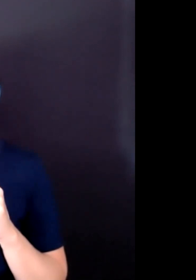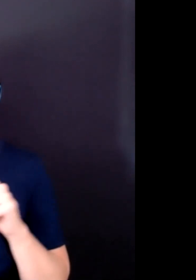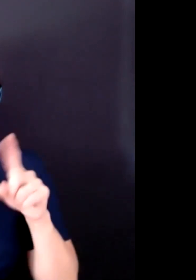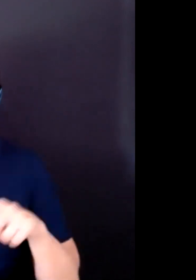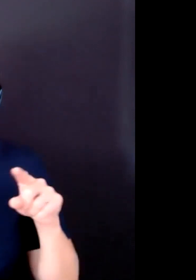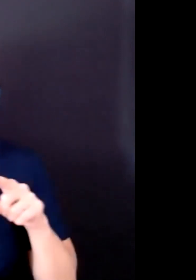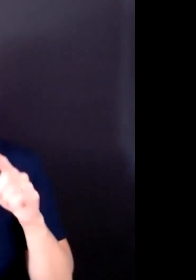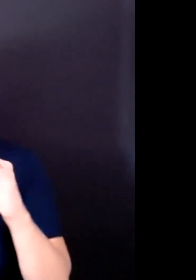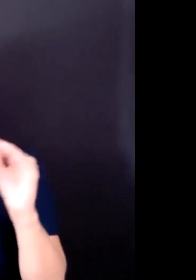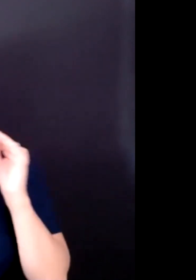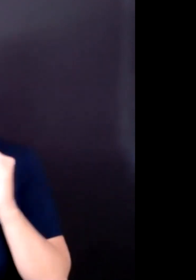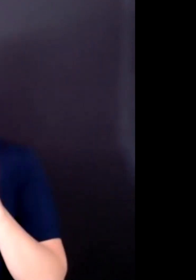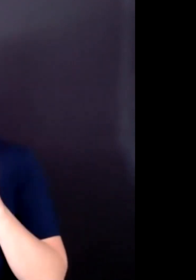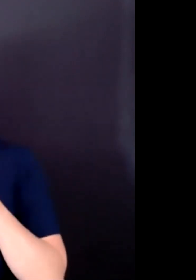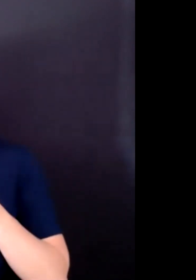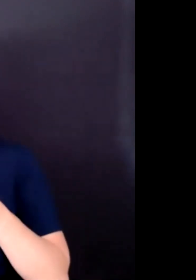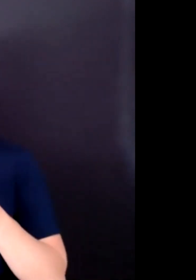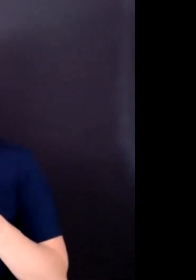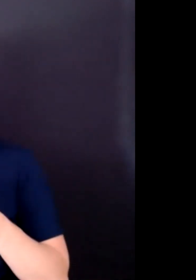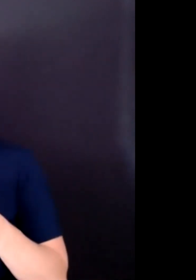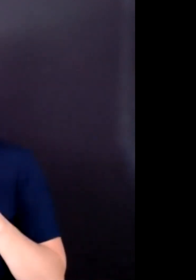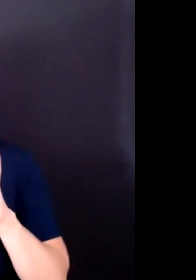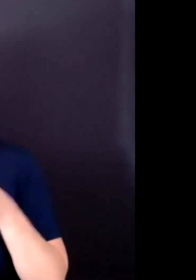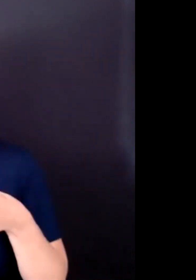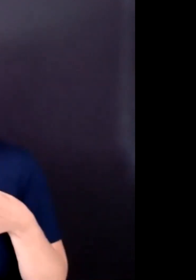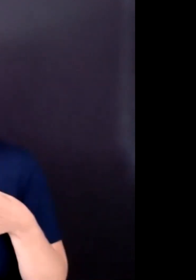quick mention. Within our agency, we began last year with the